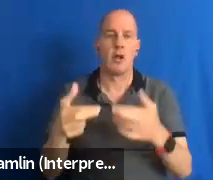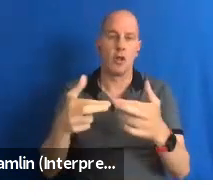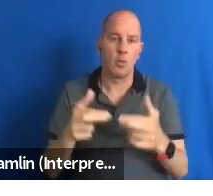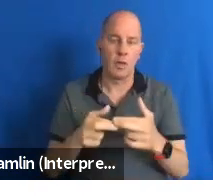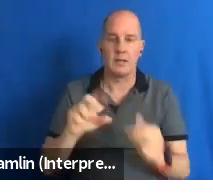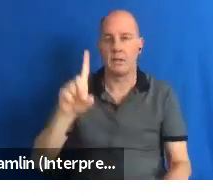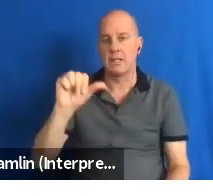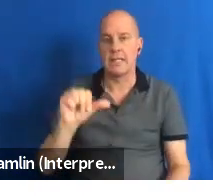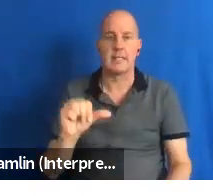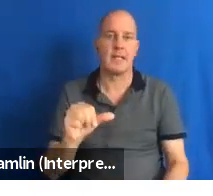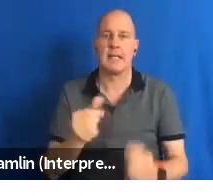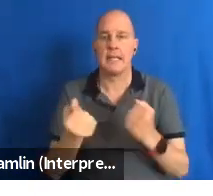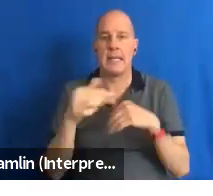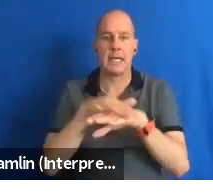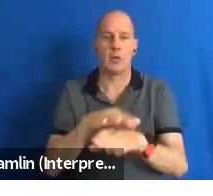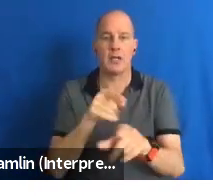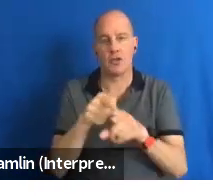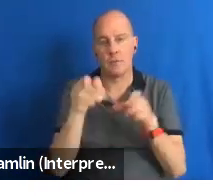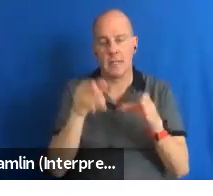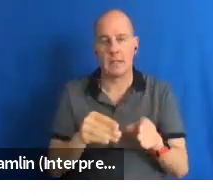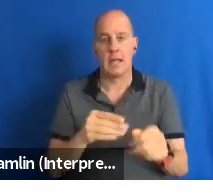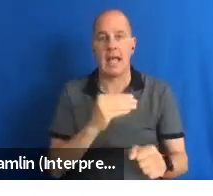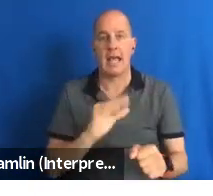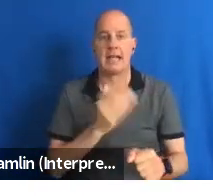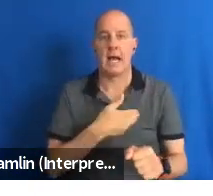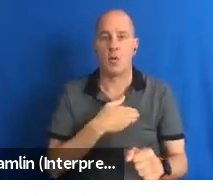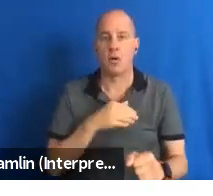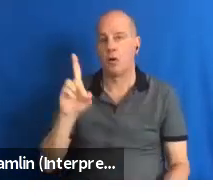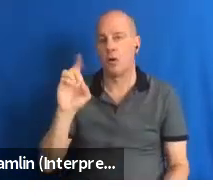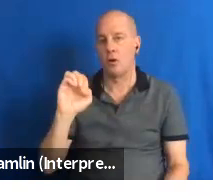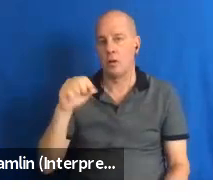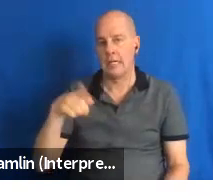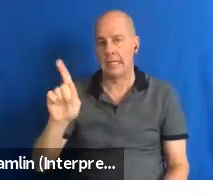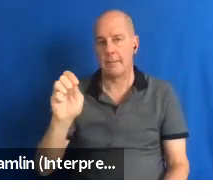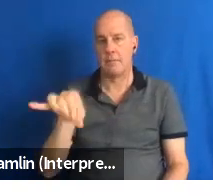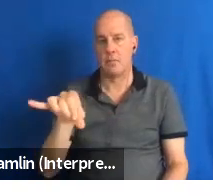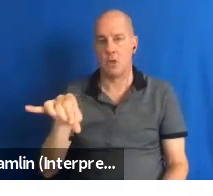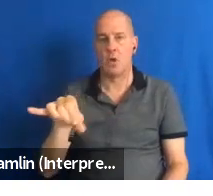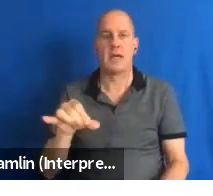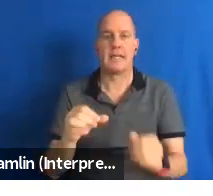Integration Specialist, and our deployed staff? So really bringing awareness around